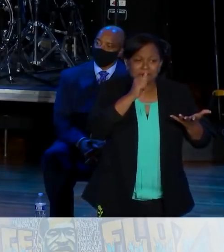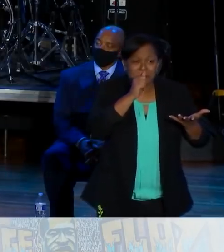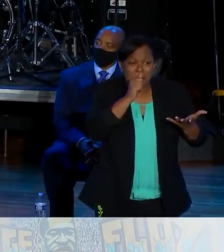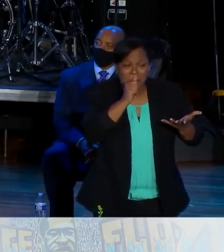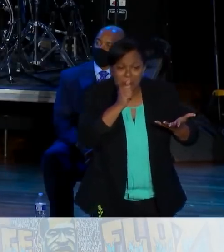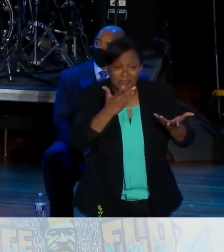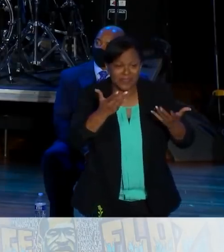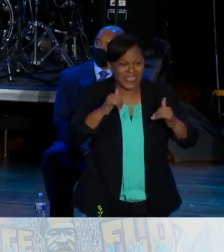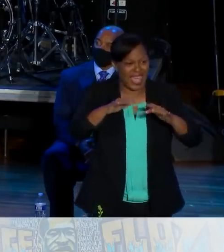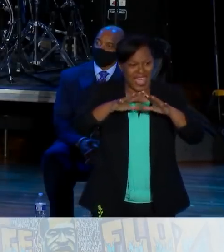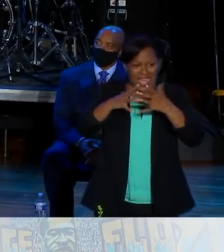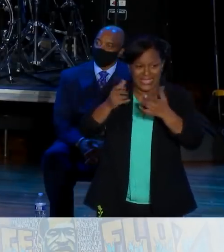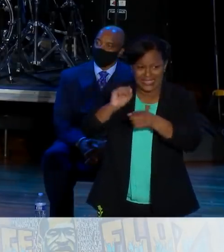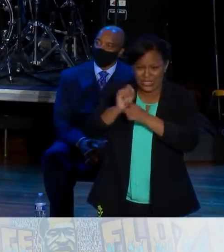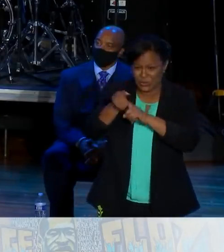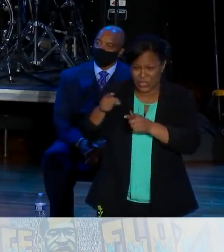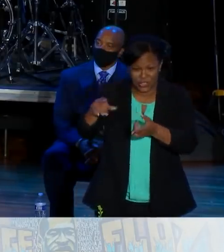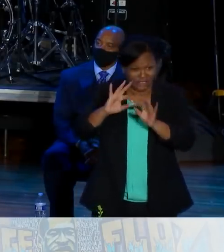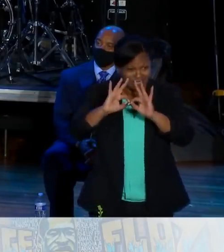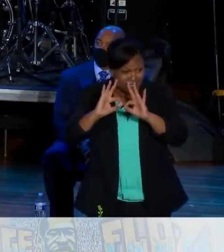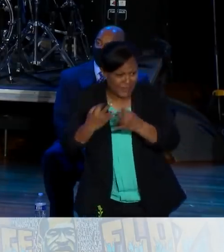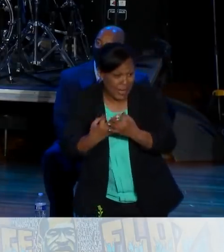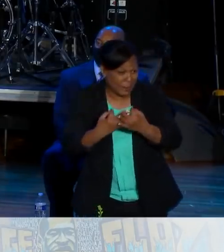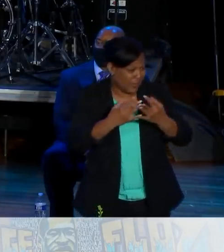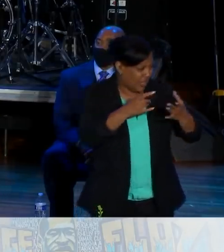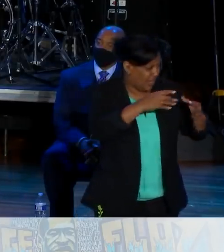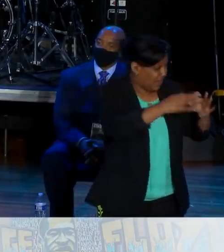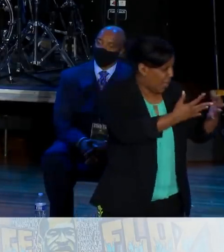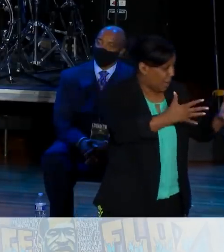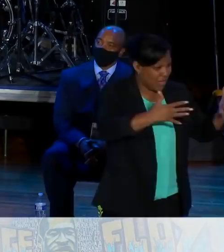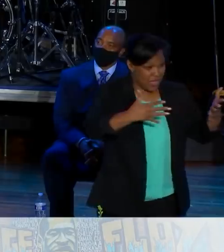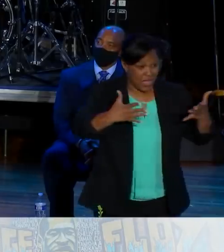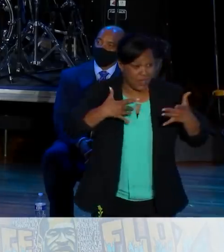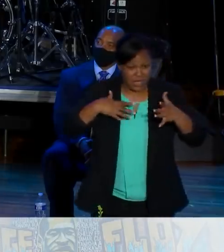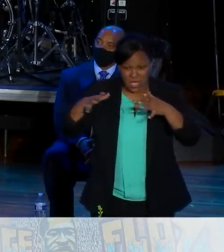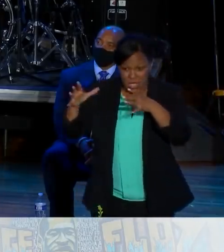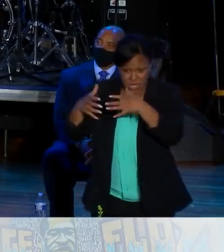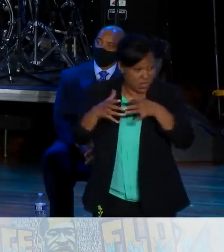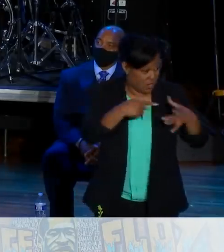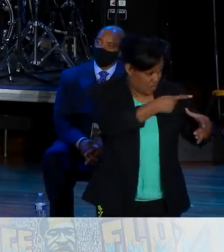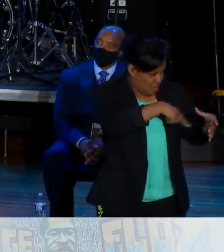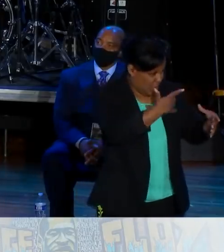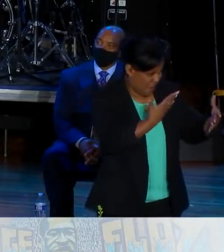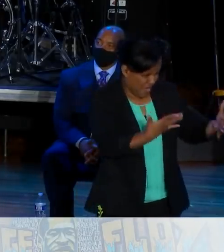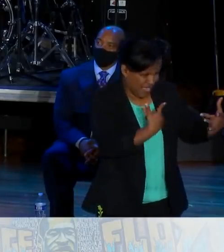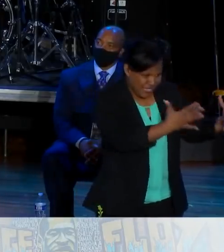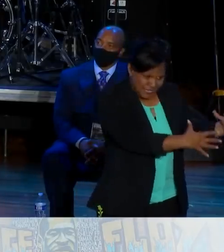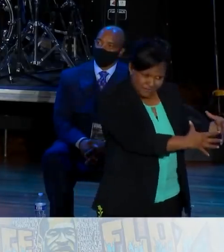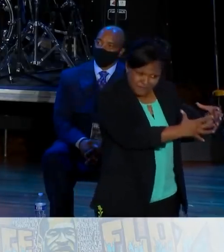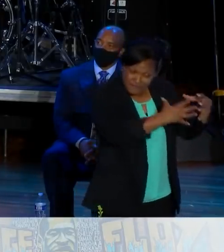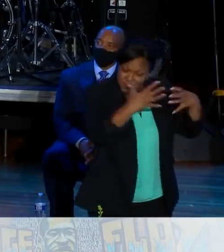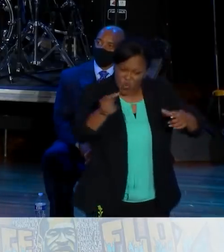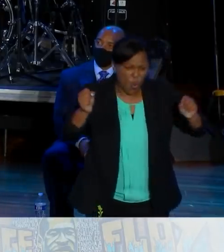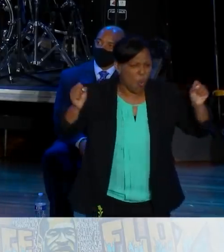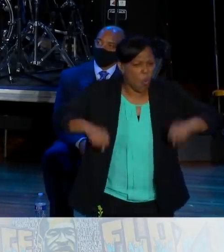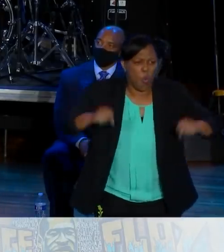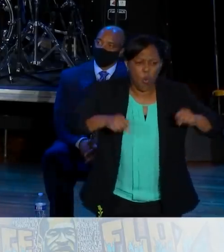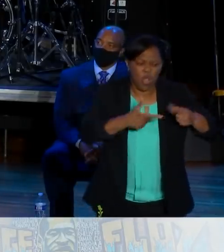IF WE COULD ARRANGE SOME PRIVATE WAY TO GO TO MINNEAPOLIS, WOULD YOU GO?